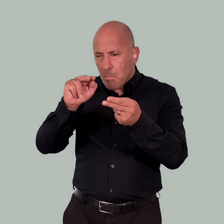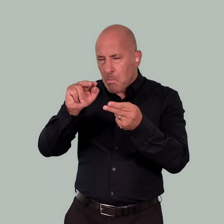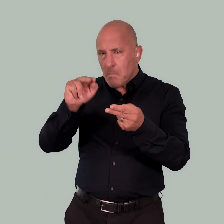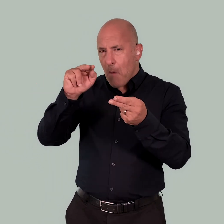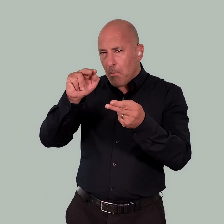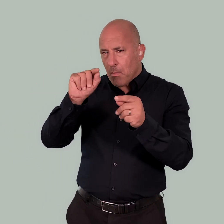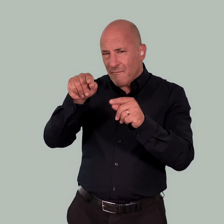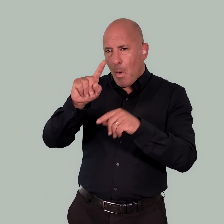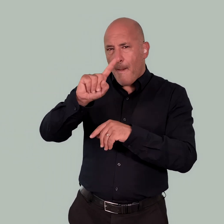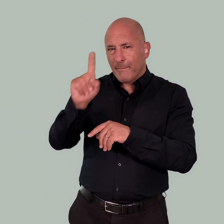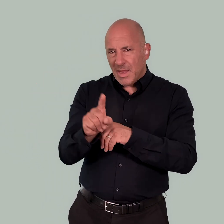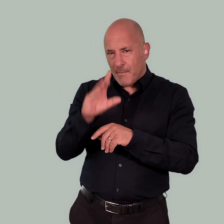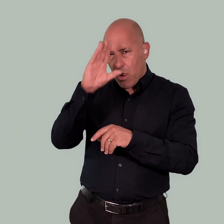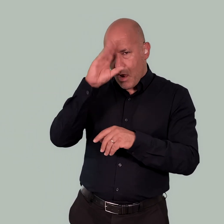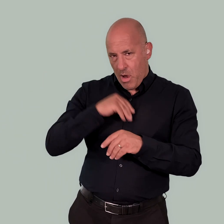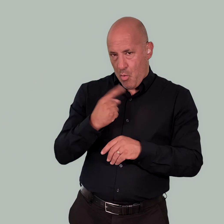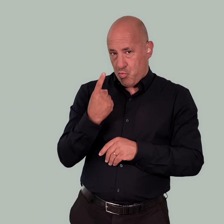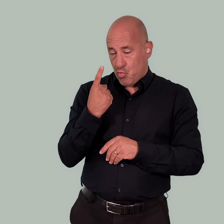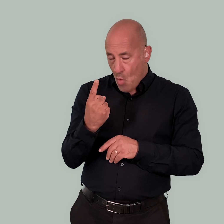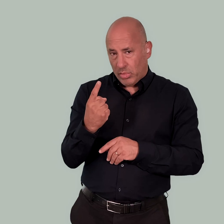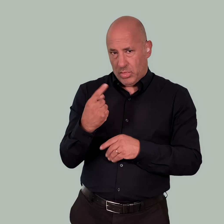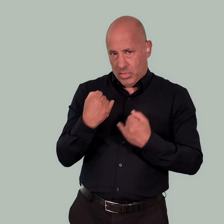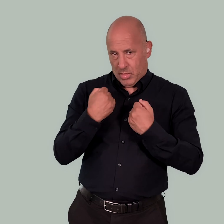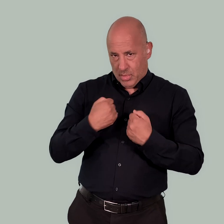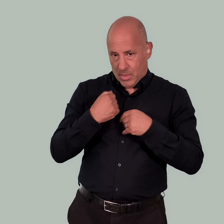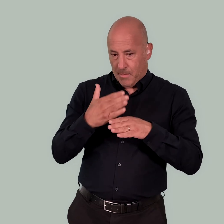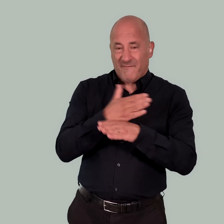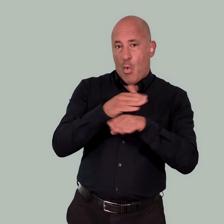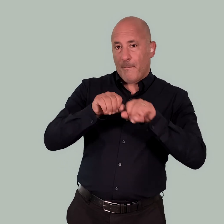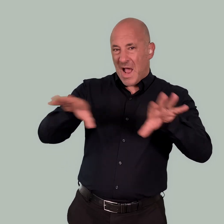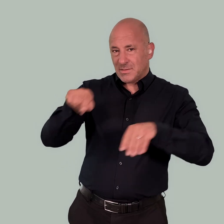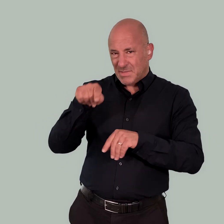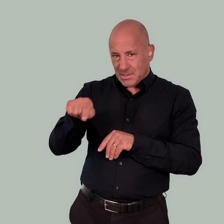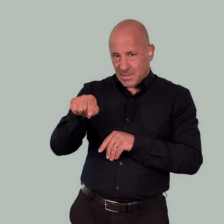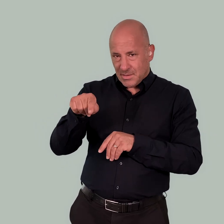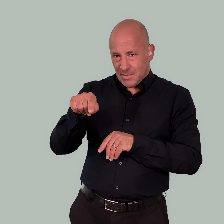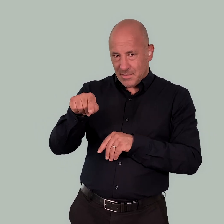with a slight trend observed towards people reporting only one condition prior to the pandemic,